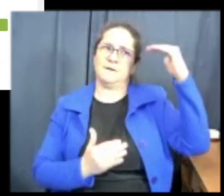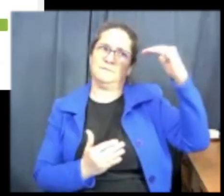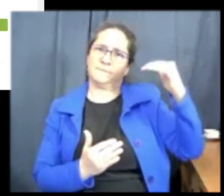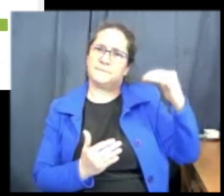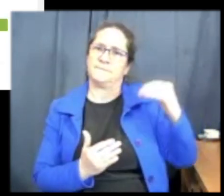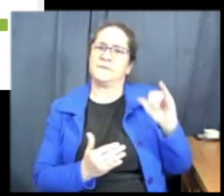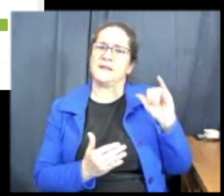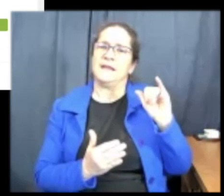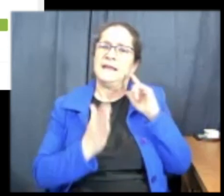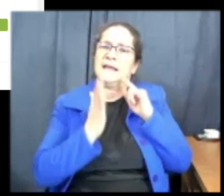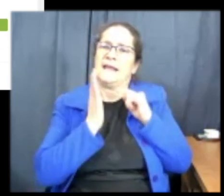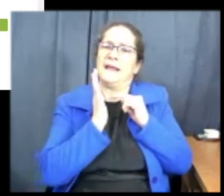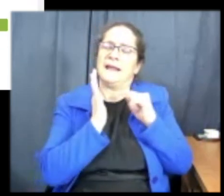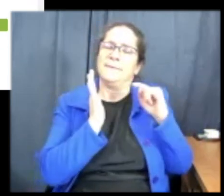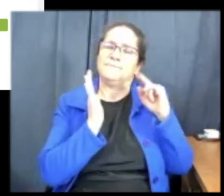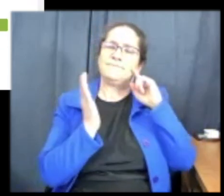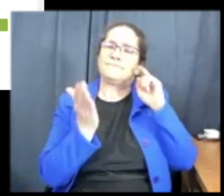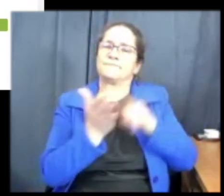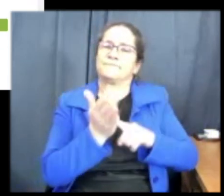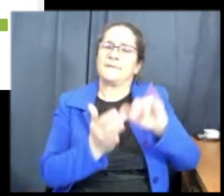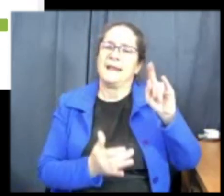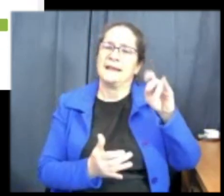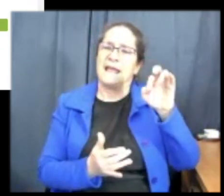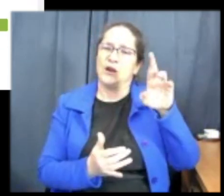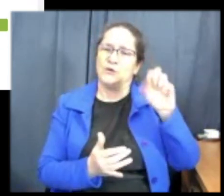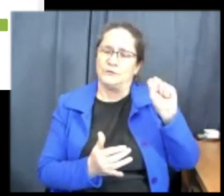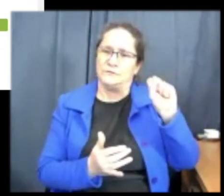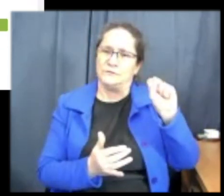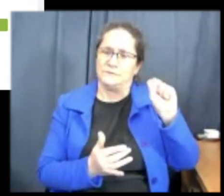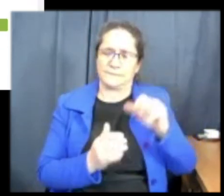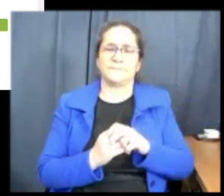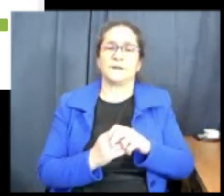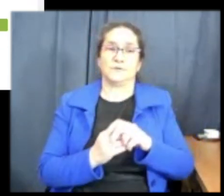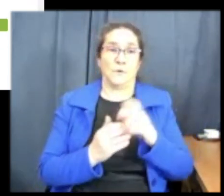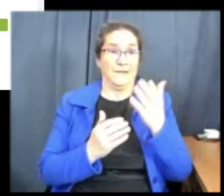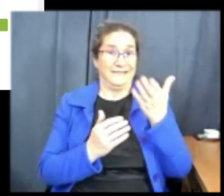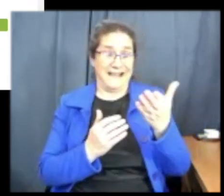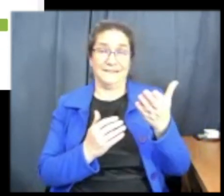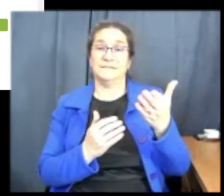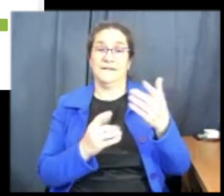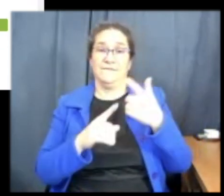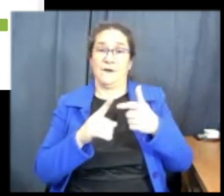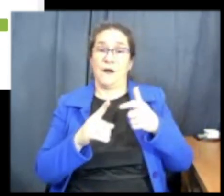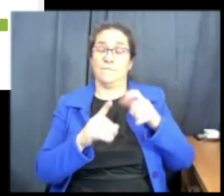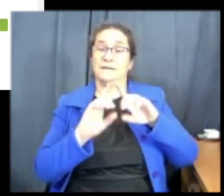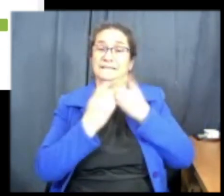So this is what the profile looks like from the district perspective and a couple of things